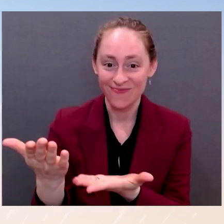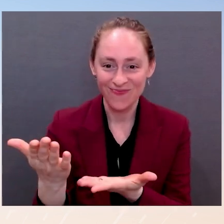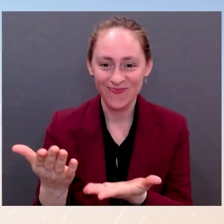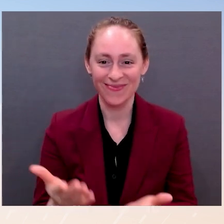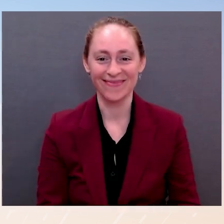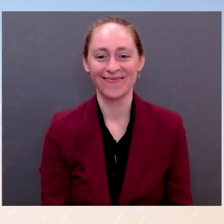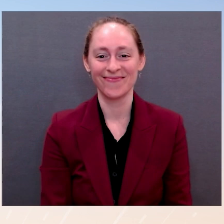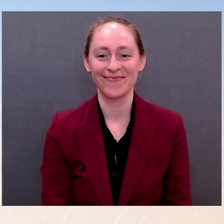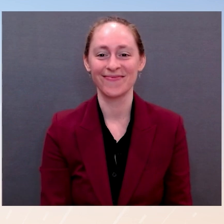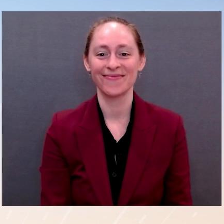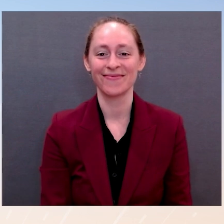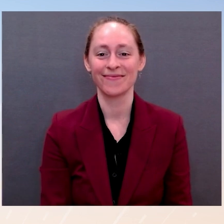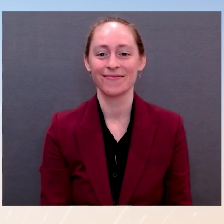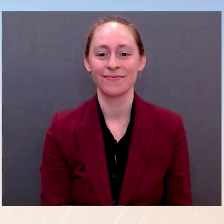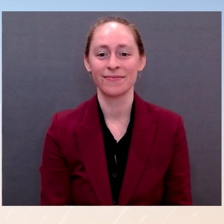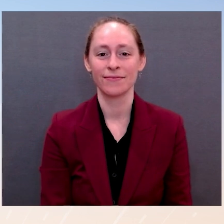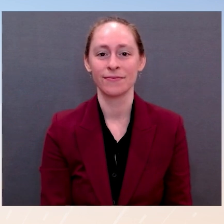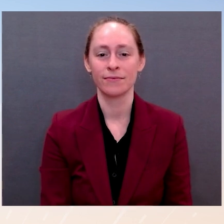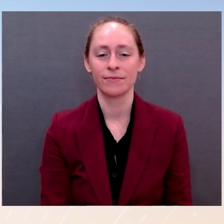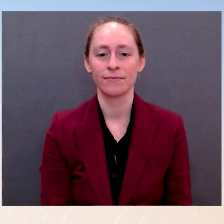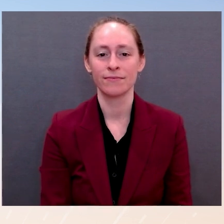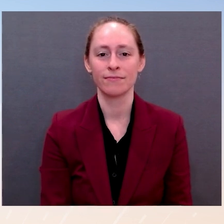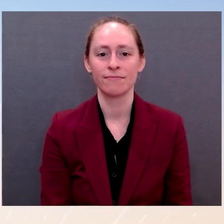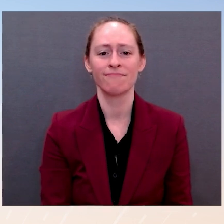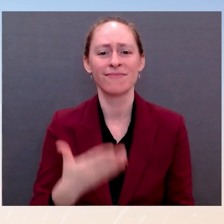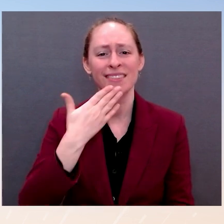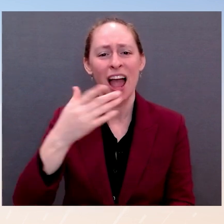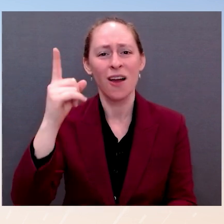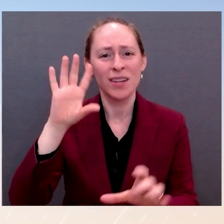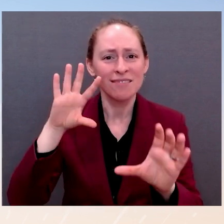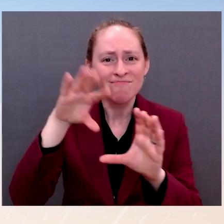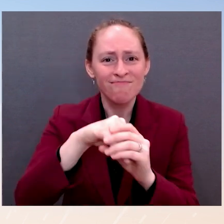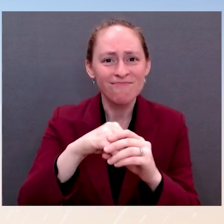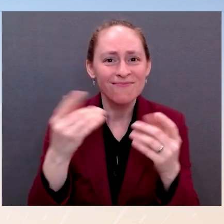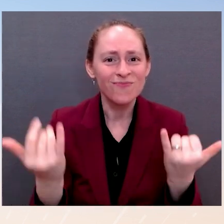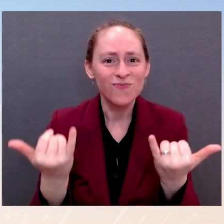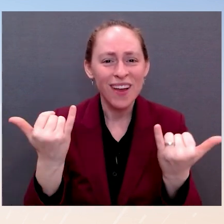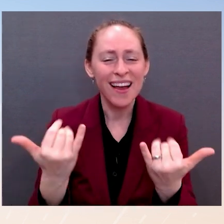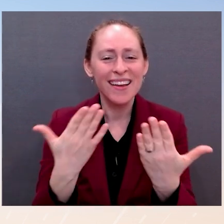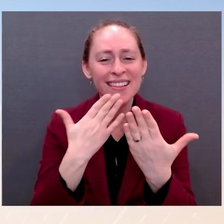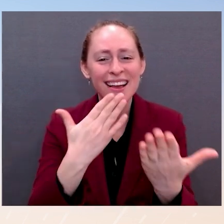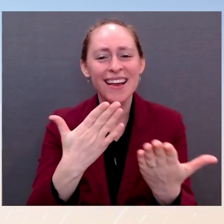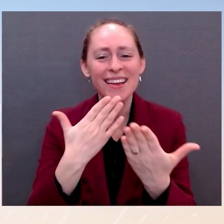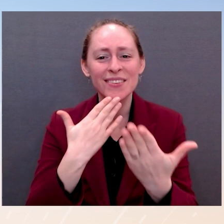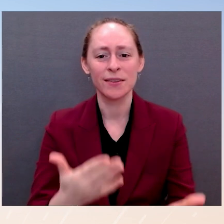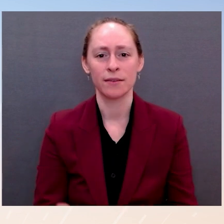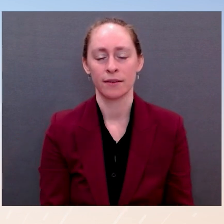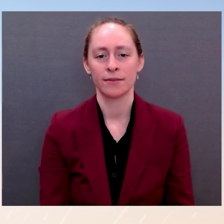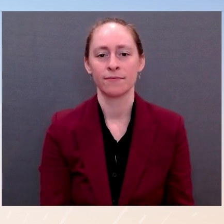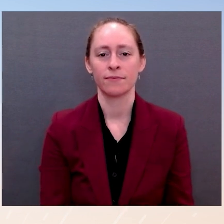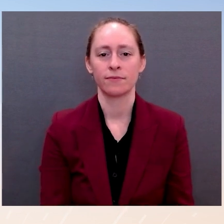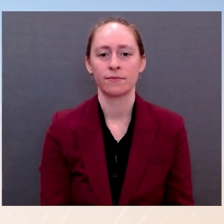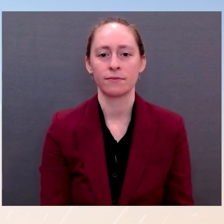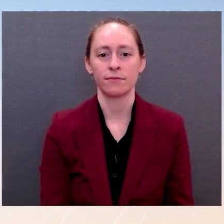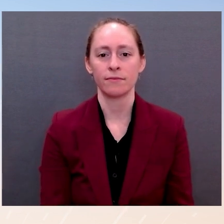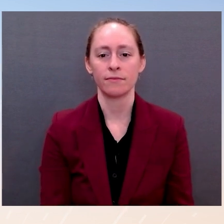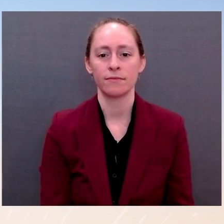Well, let me just really thank everybody for your time today and for joining us on something that's so important.